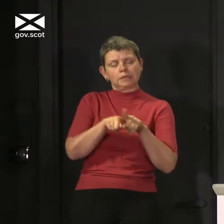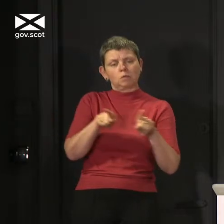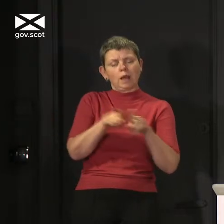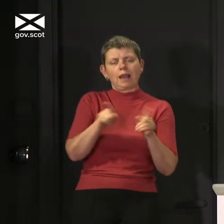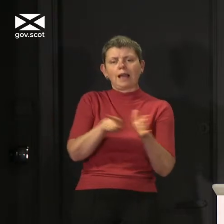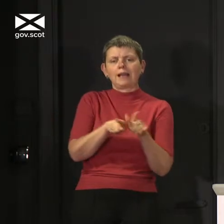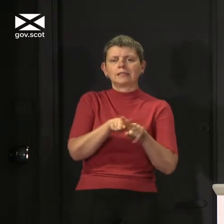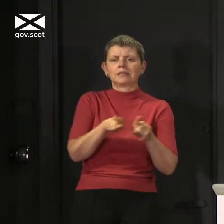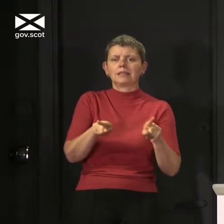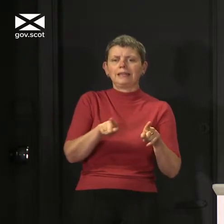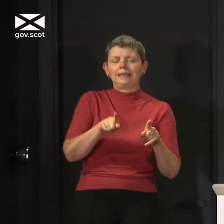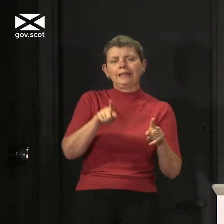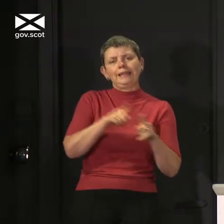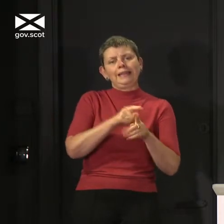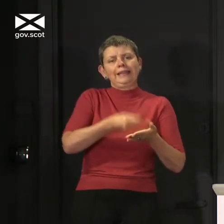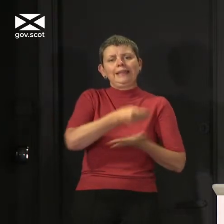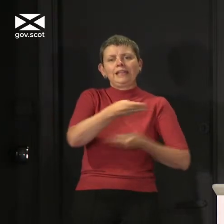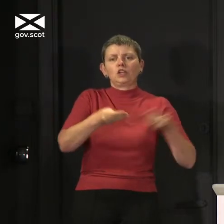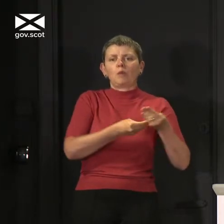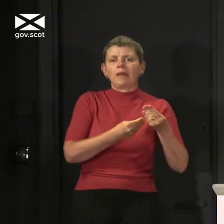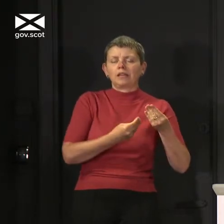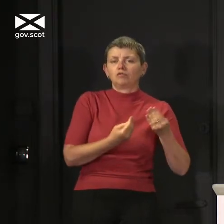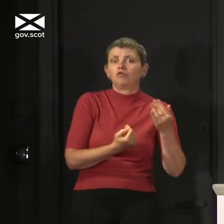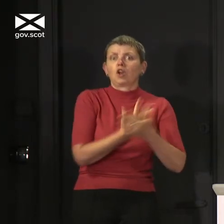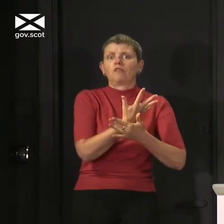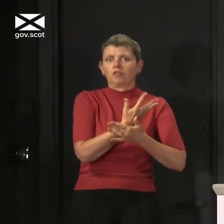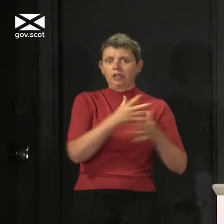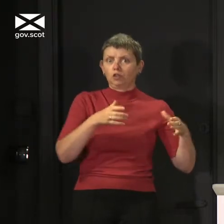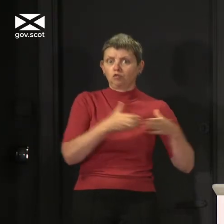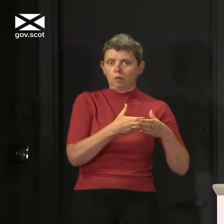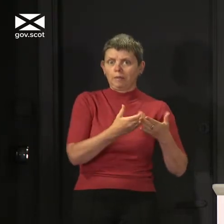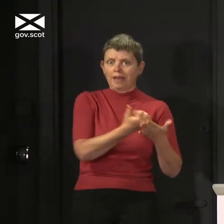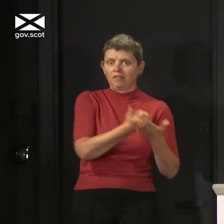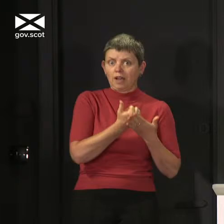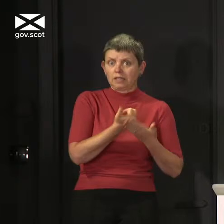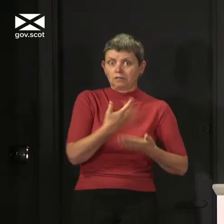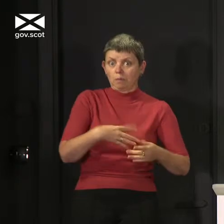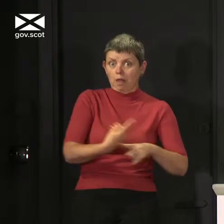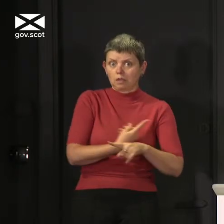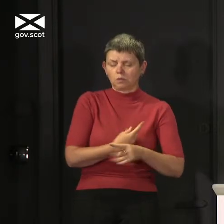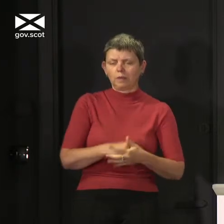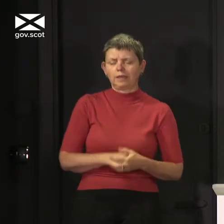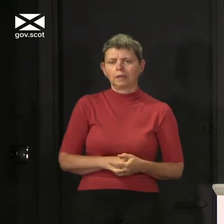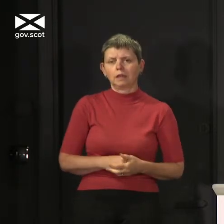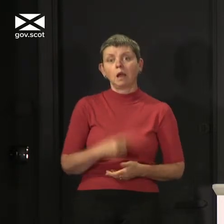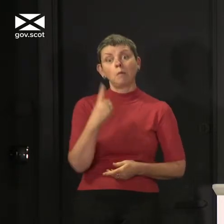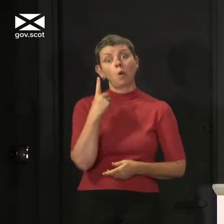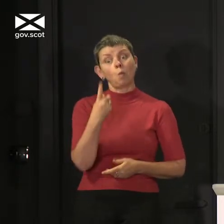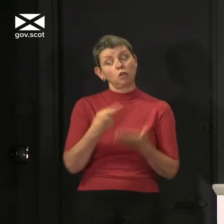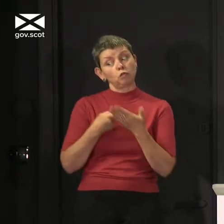I wanted today to just confirm one announcement in relation to one of the recommendations.